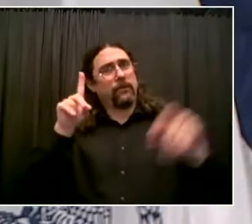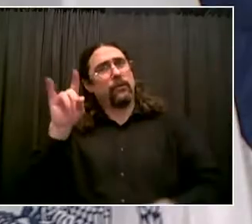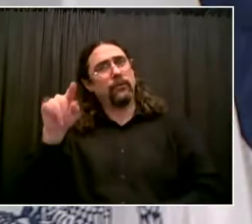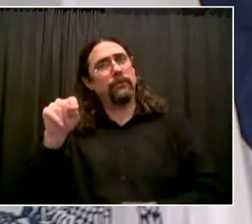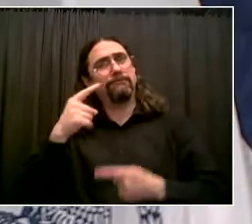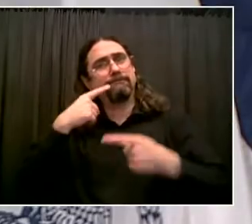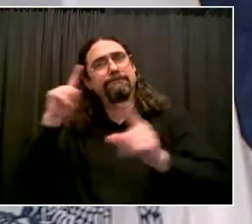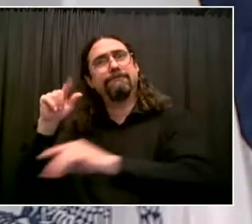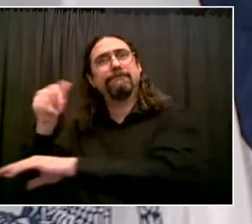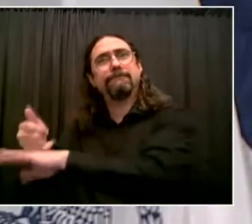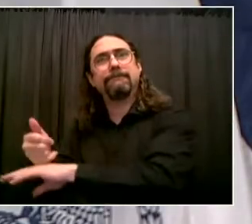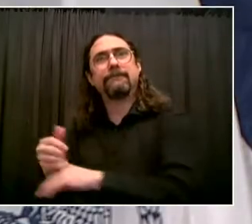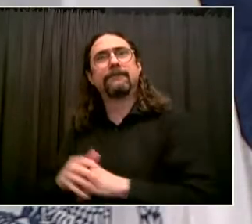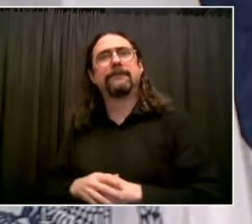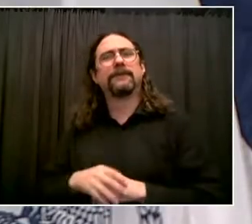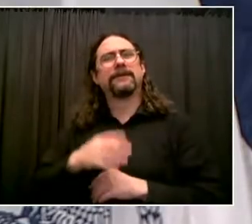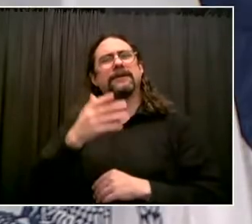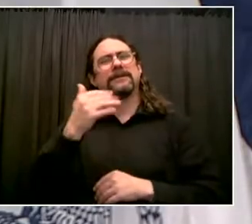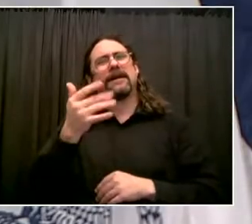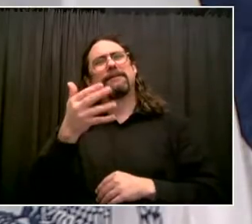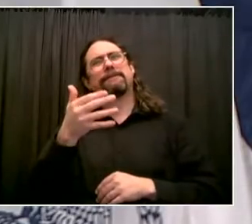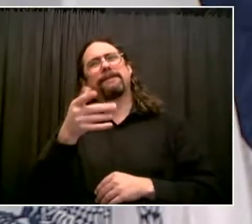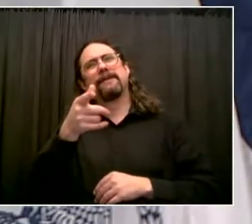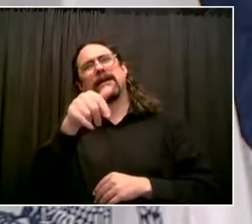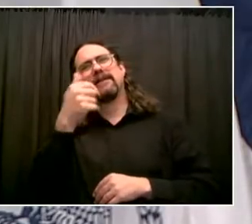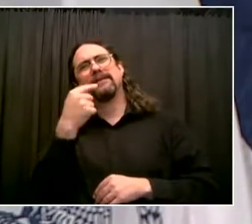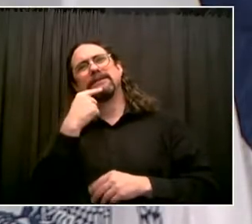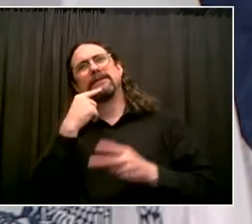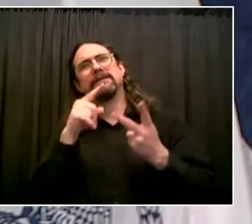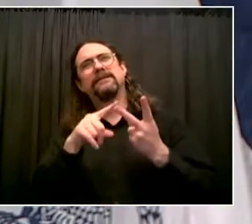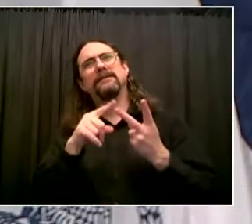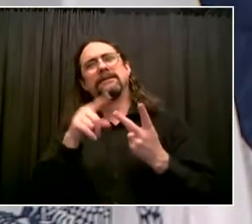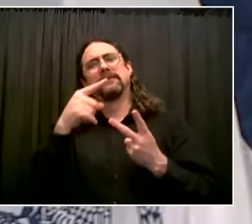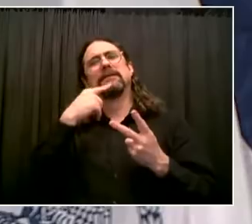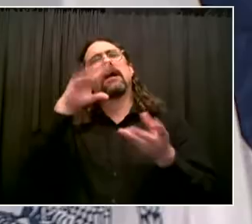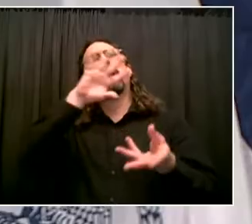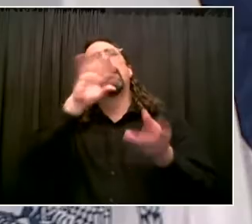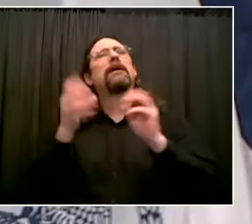HOPED TO DO AND BELIEVE IT WAS A SMART THING TO DO AND NOW WE CAN DO IT AGAIN BECAUSE THE